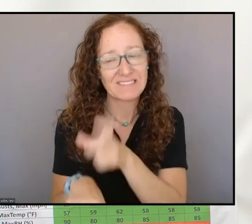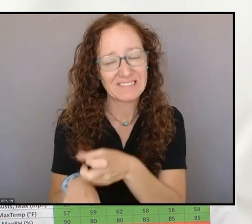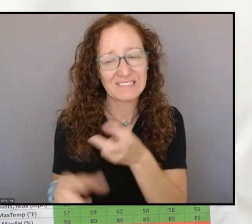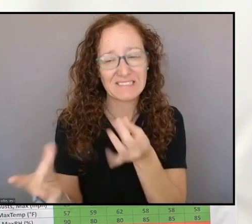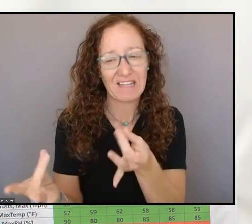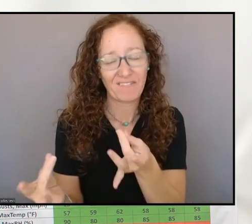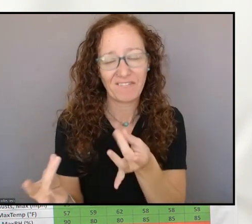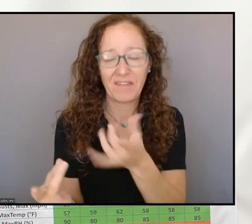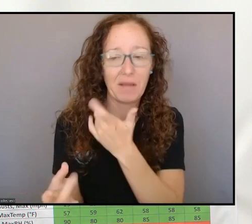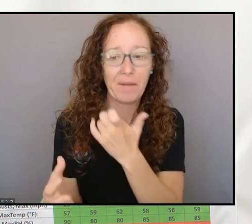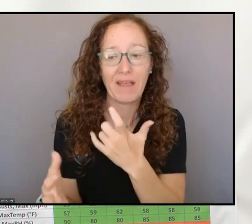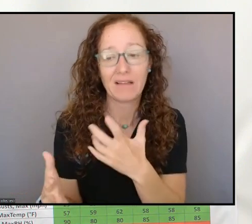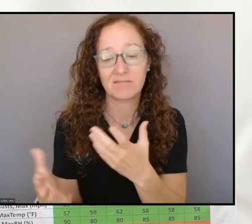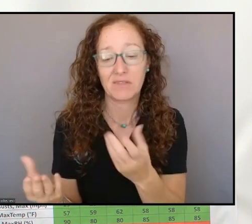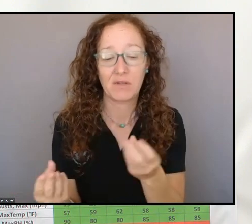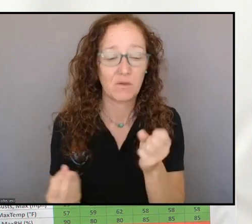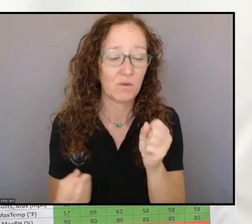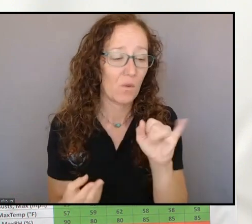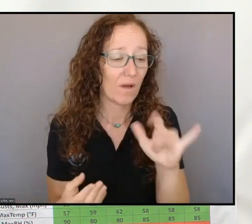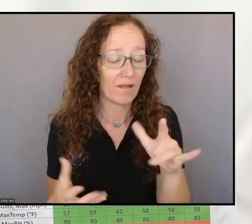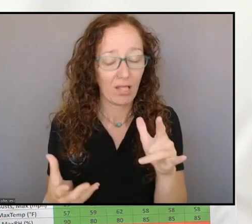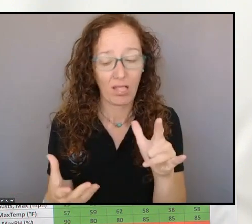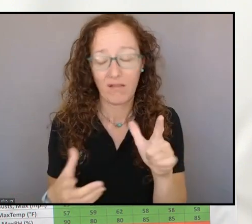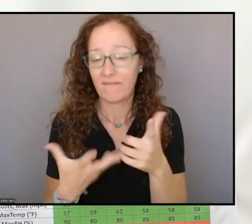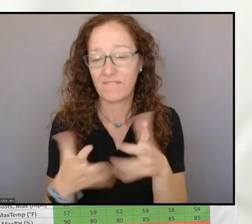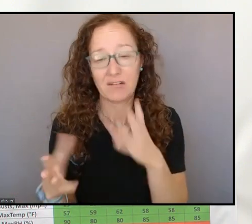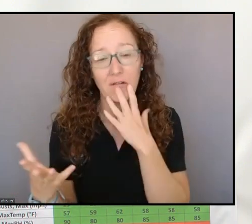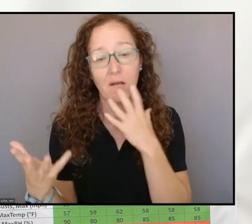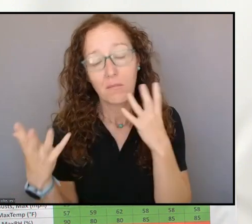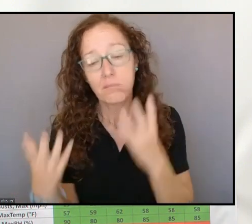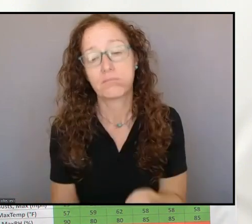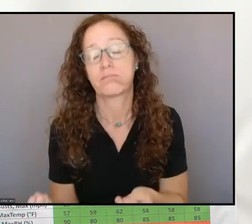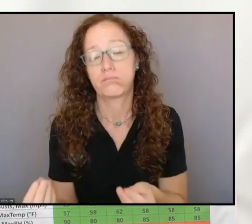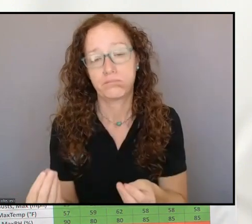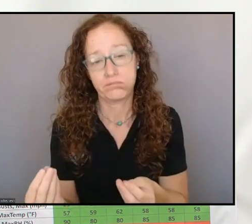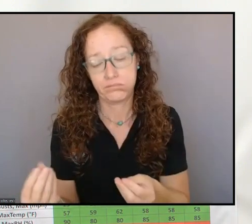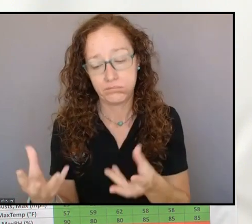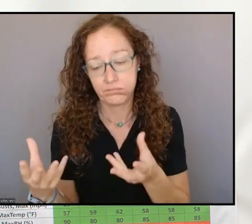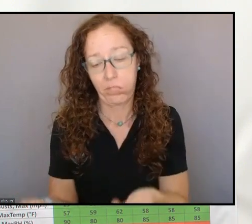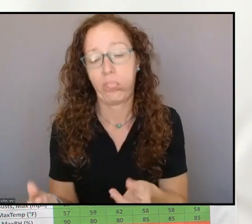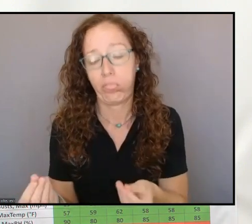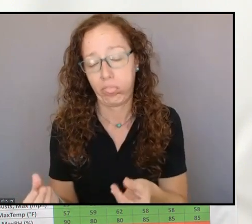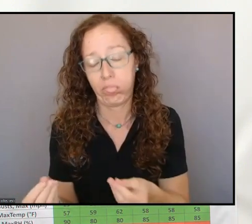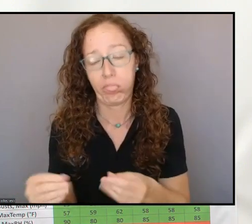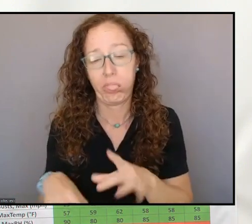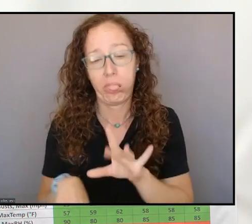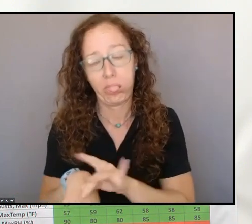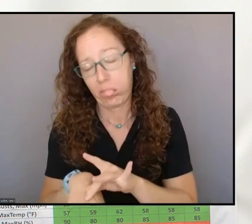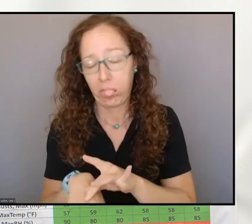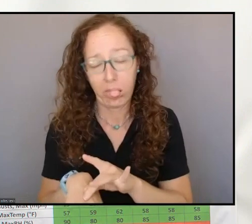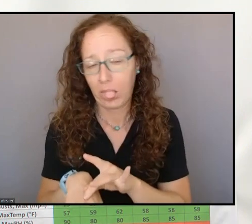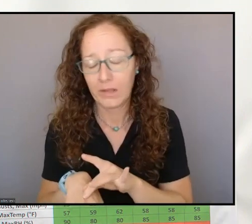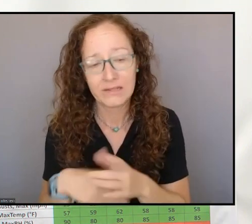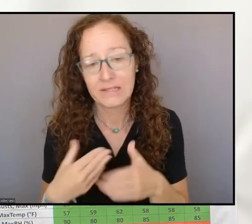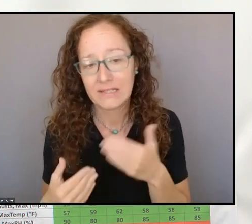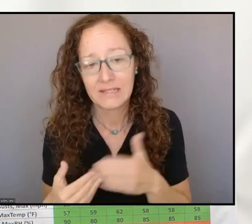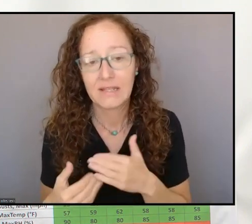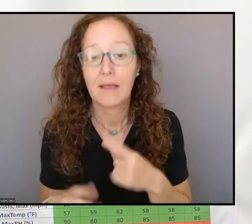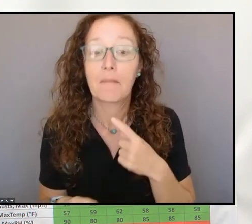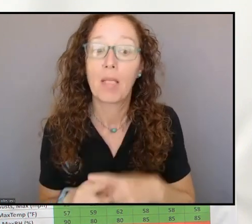quick, real efficiently. And part of that as well is due to these low wind speeds. So the higher the wind speed, with higher